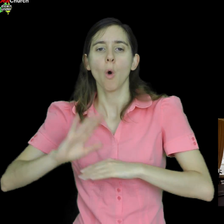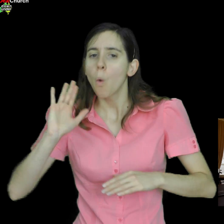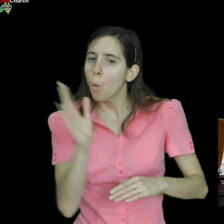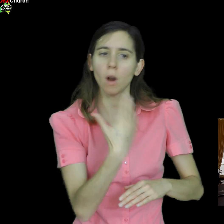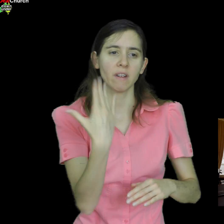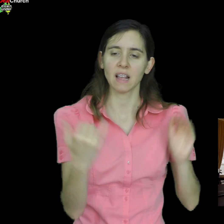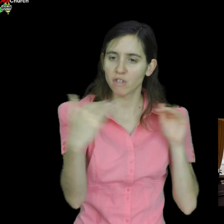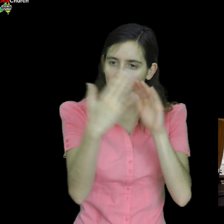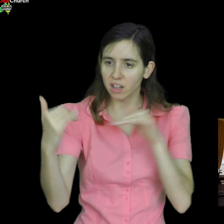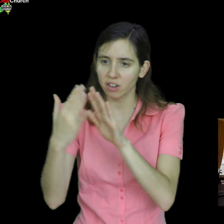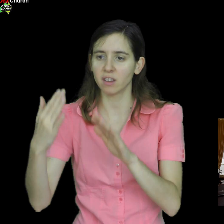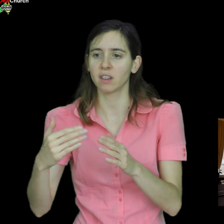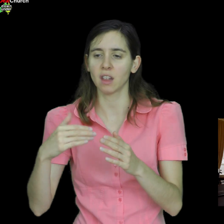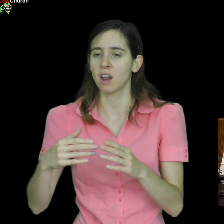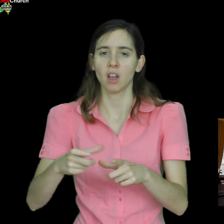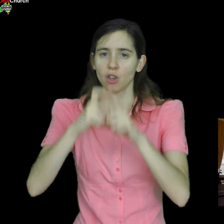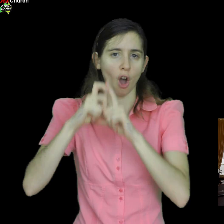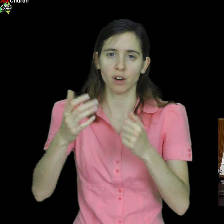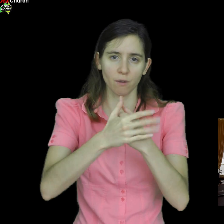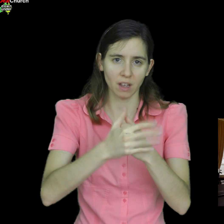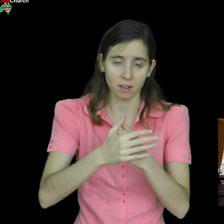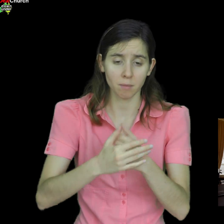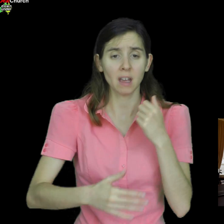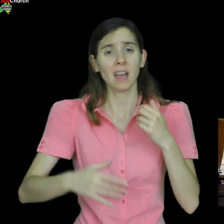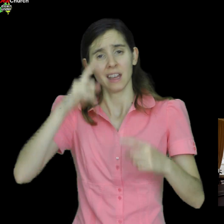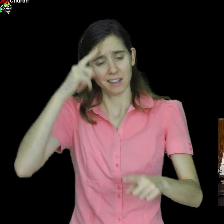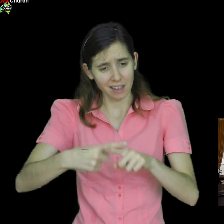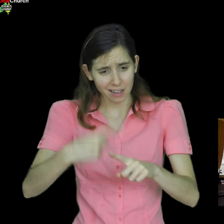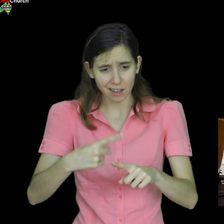solve. Sickness. Heartaches. Loneliness.